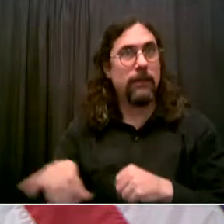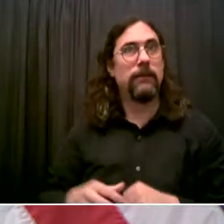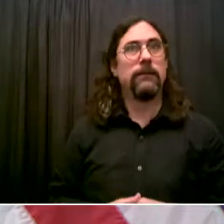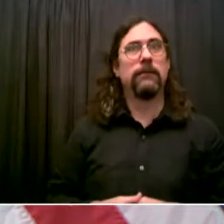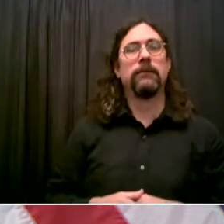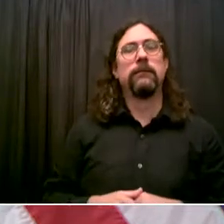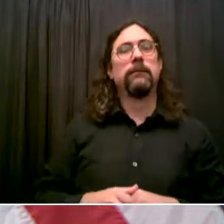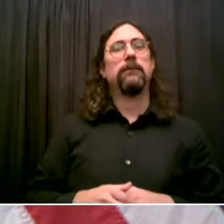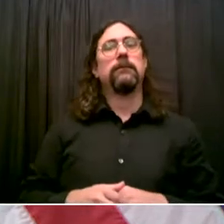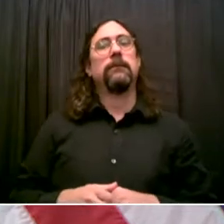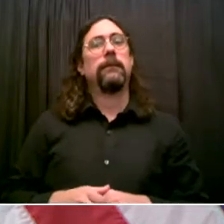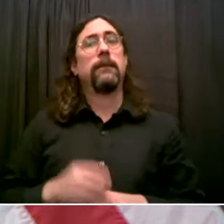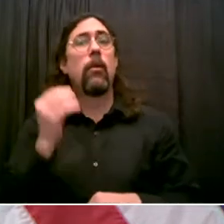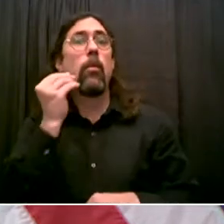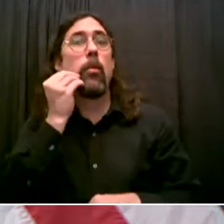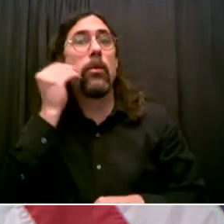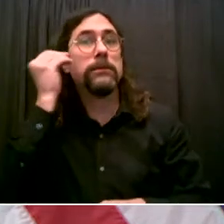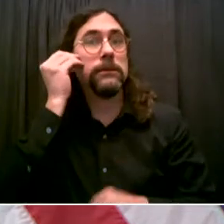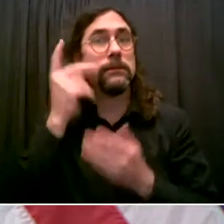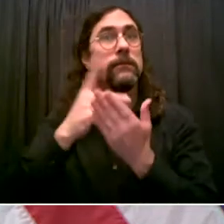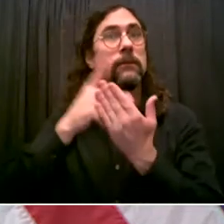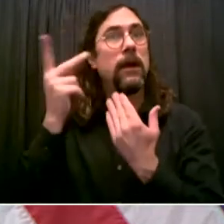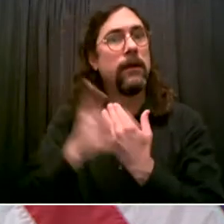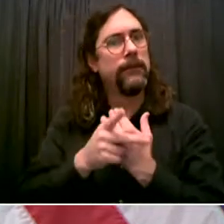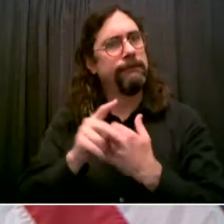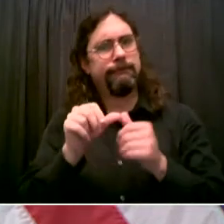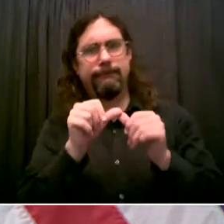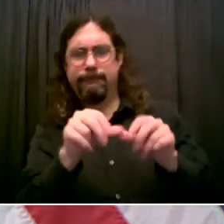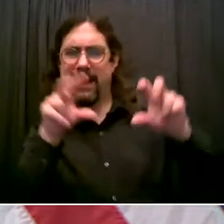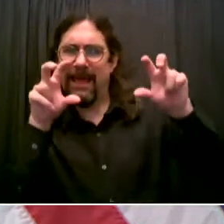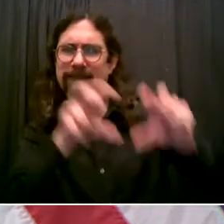THIS APPROACH IS MAKING A